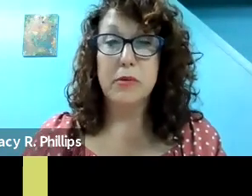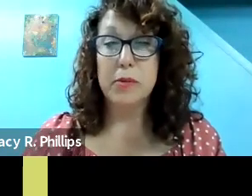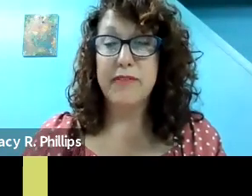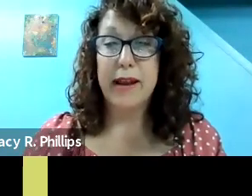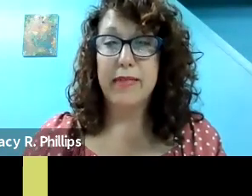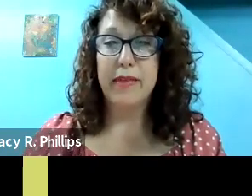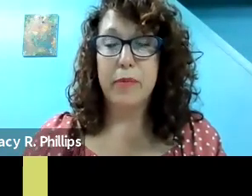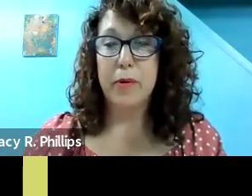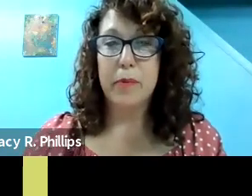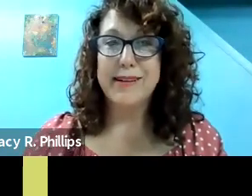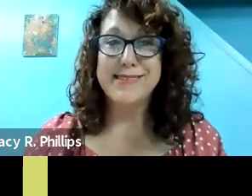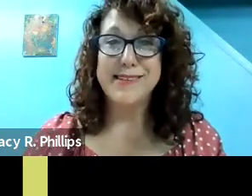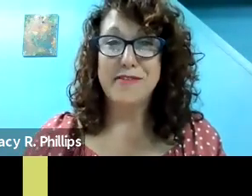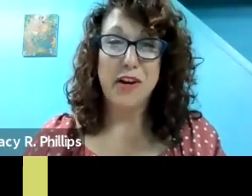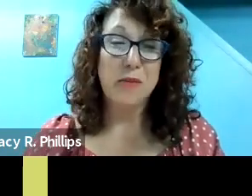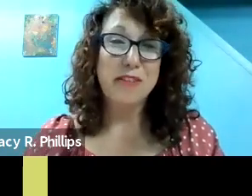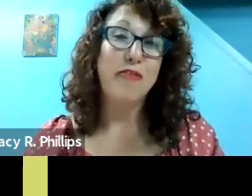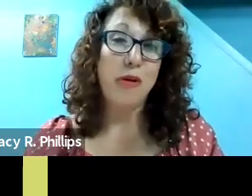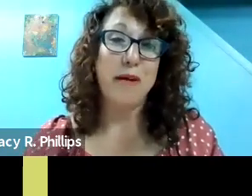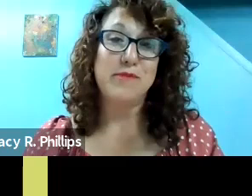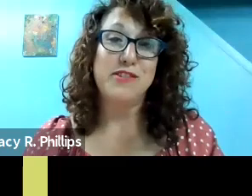sure we're providing the appropriate environment for them